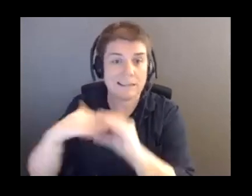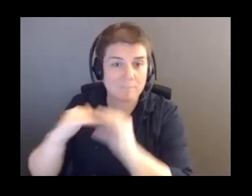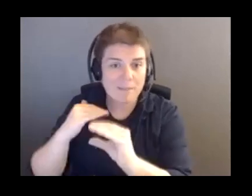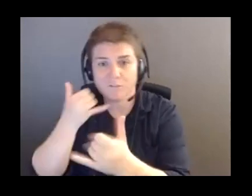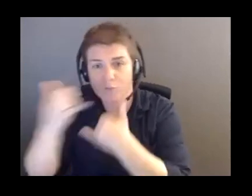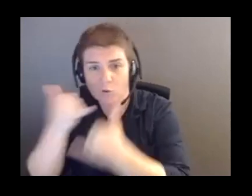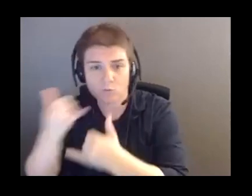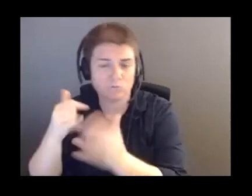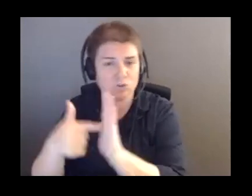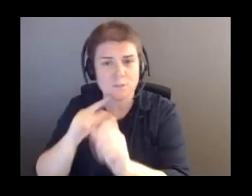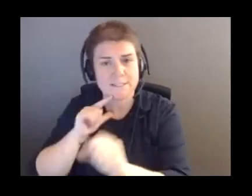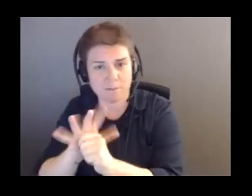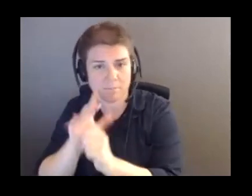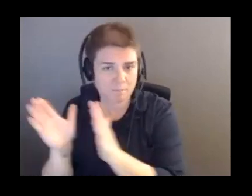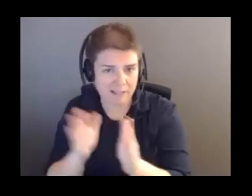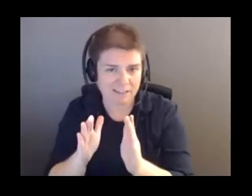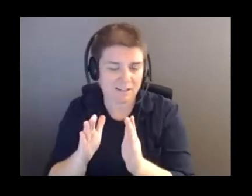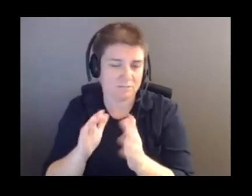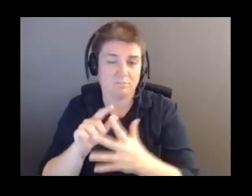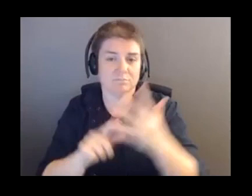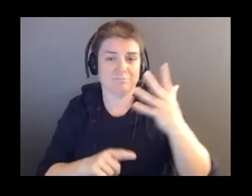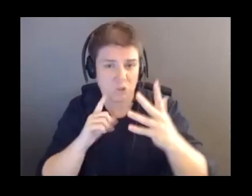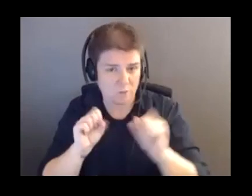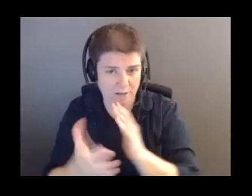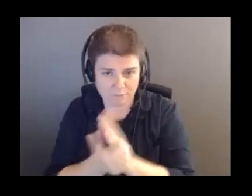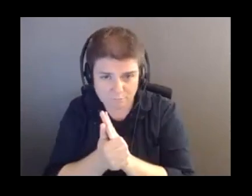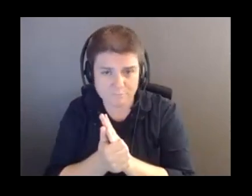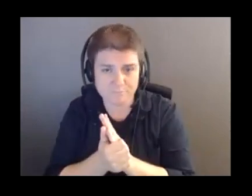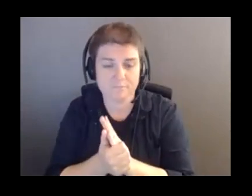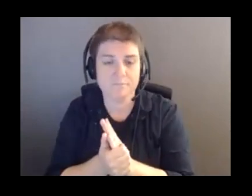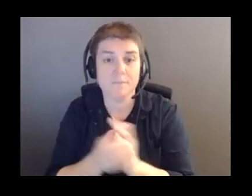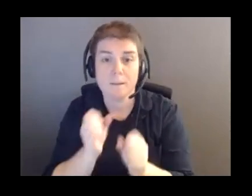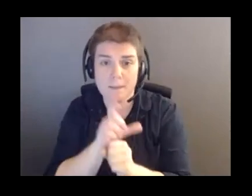project, etc. Whatever you choose to include, make sure that it elevates your proposal.